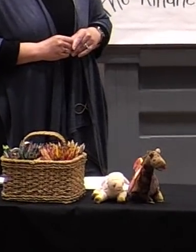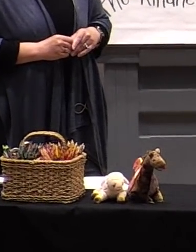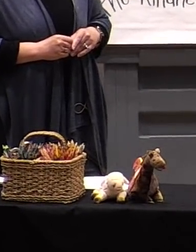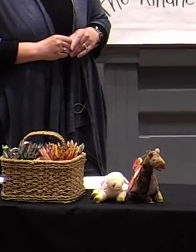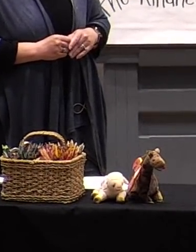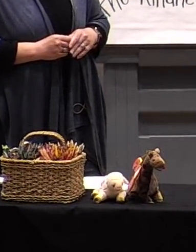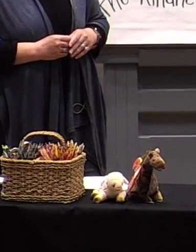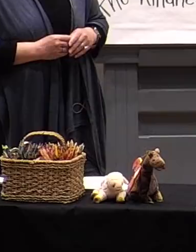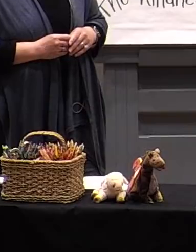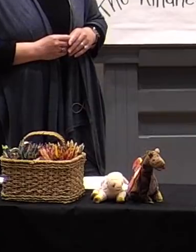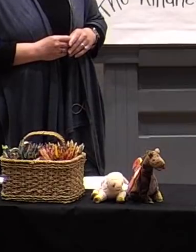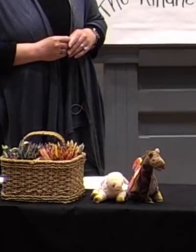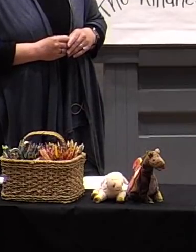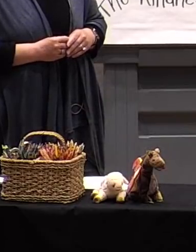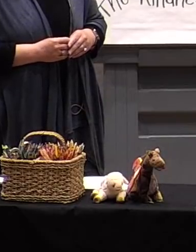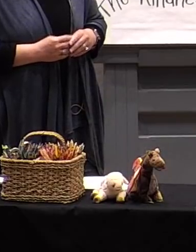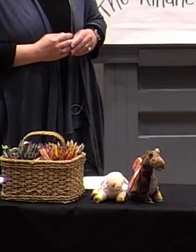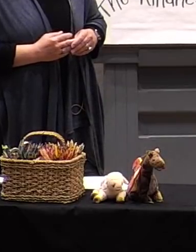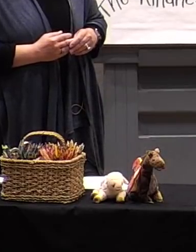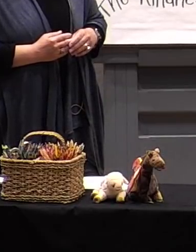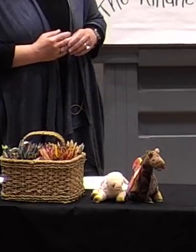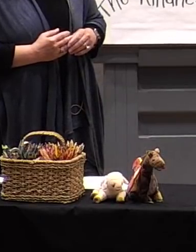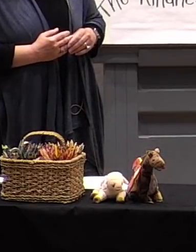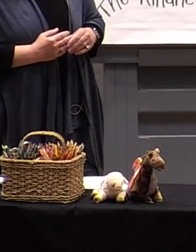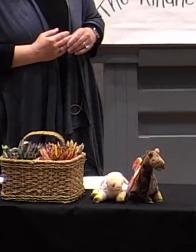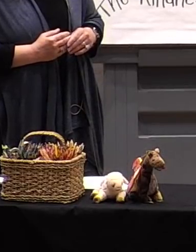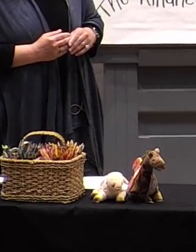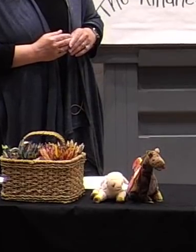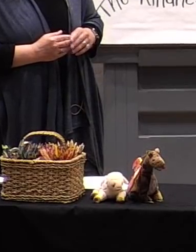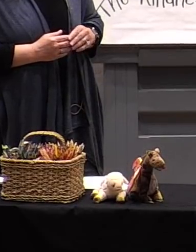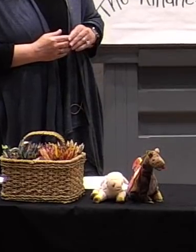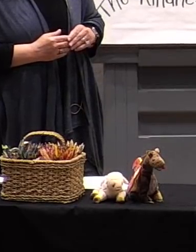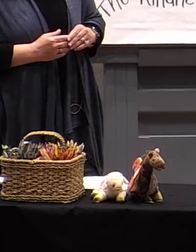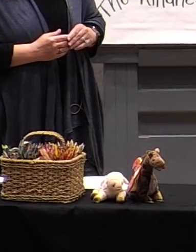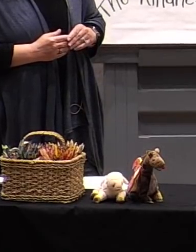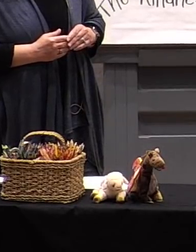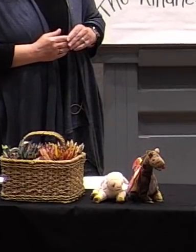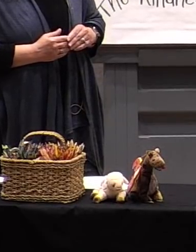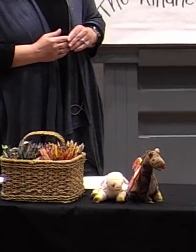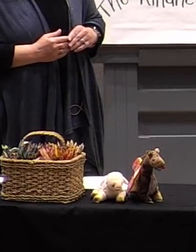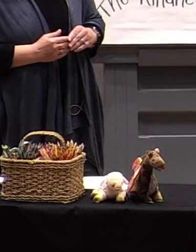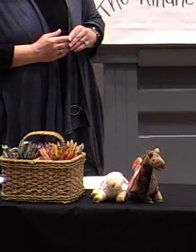Sometimes when we do a feeling check in, we use a chart, so if you're at home and you don't have